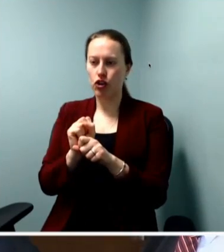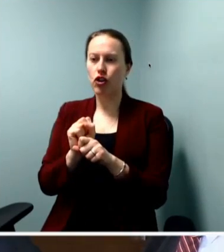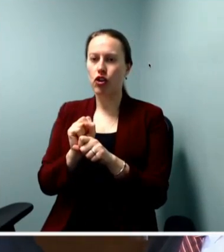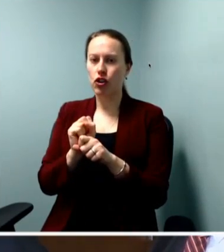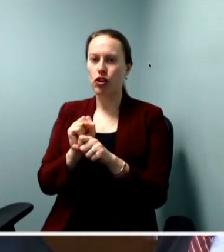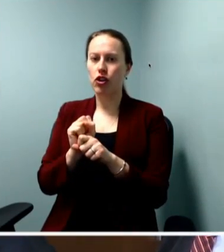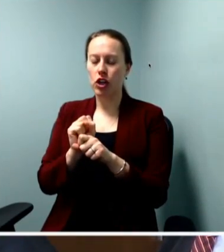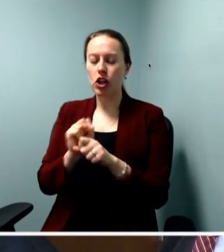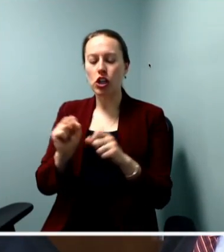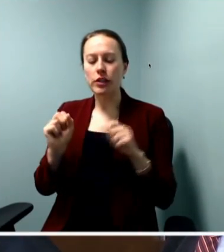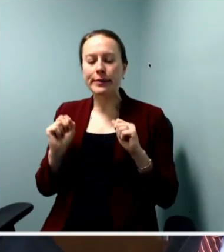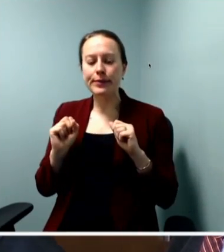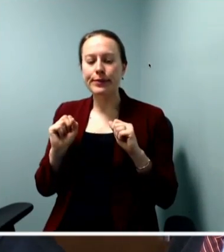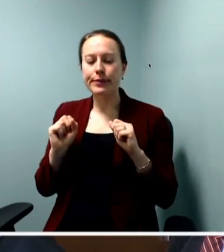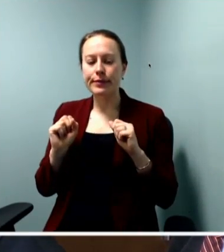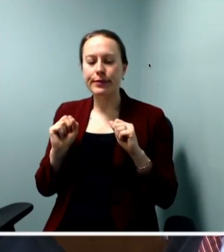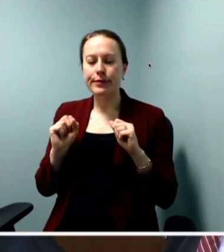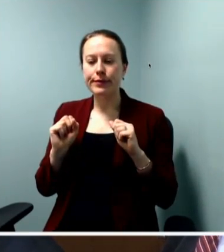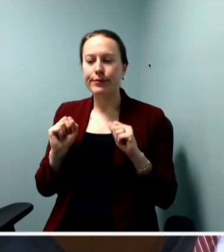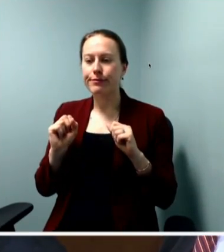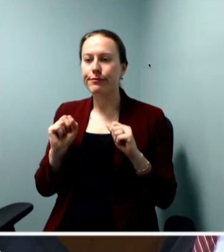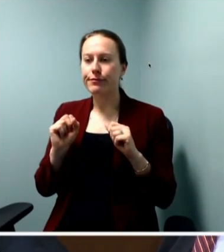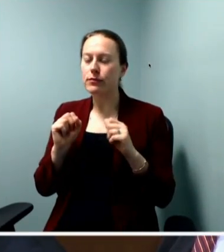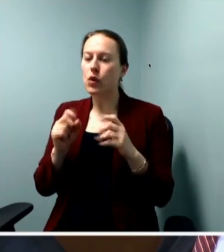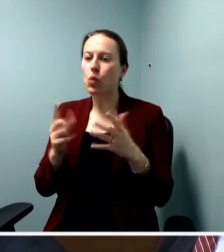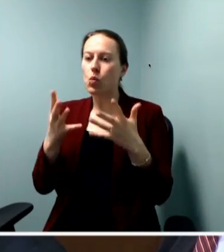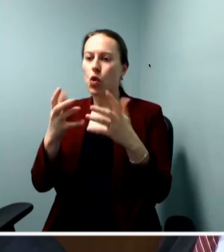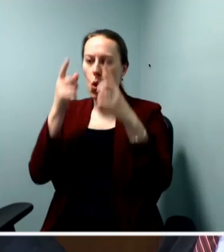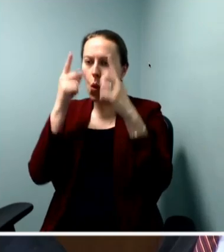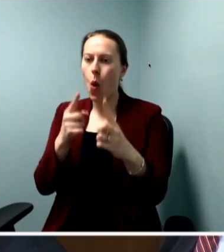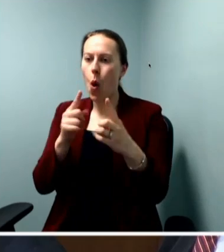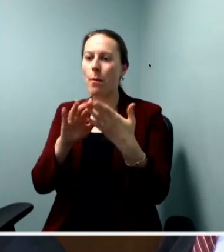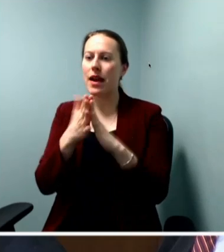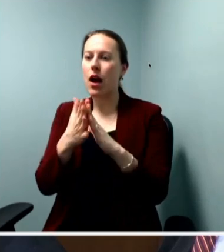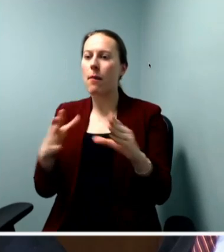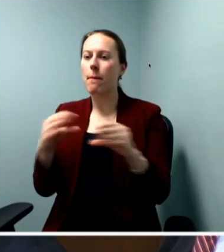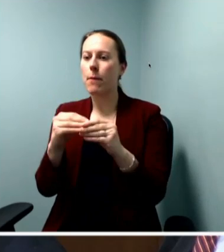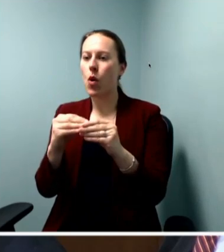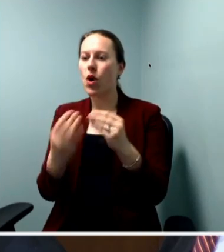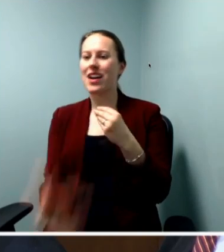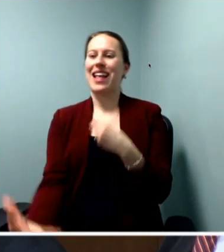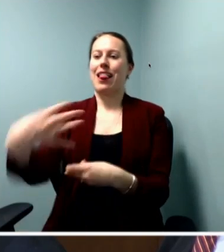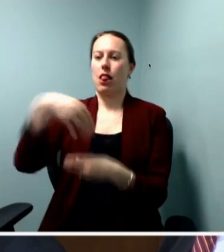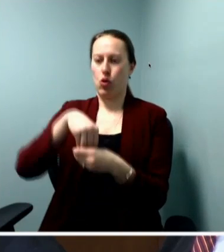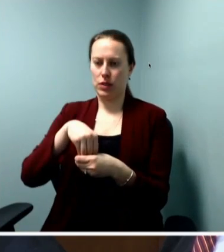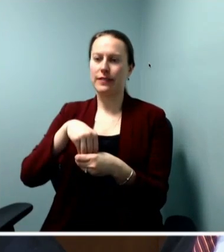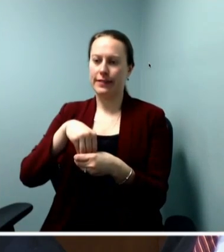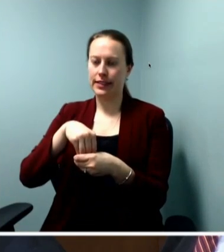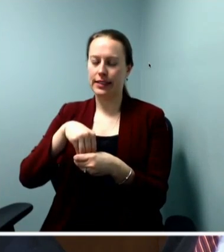striving to be more inclusive. And one of the big initiatives we undertook is to try to understand